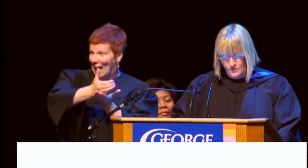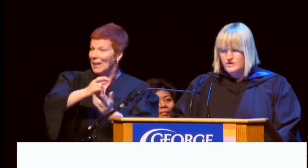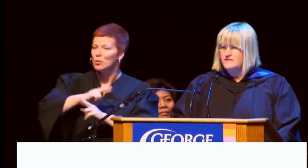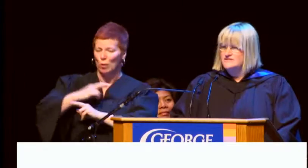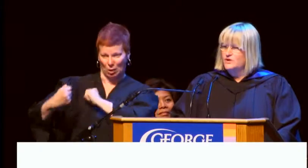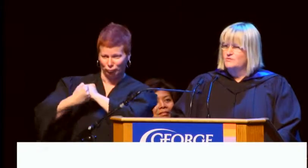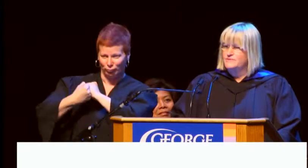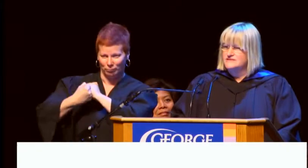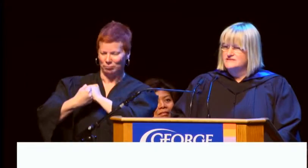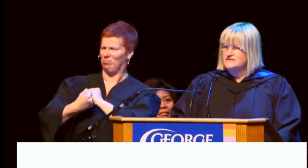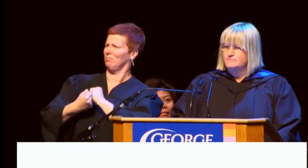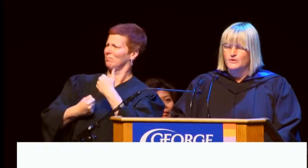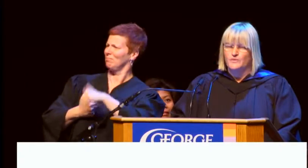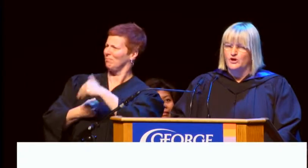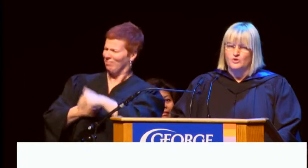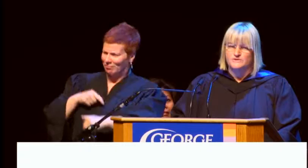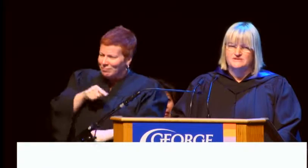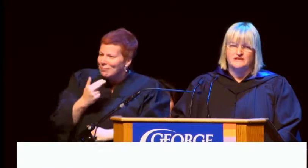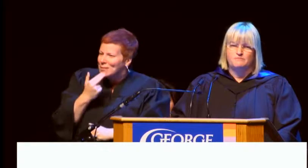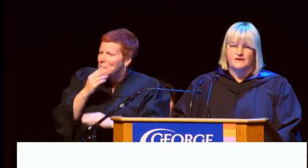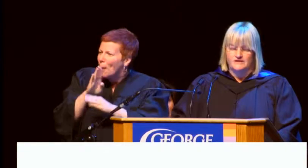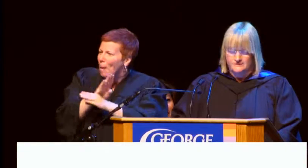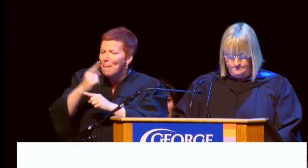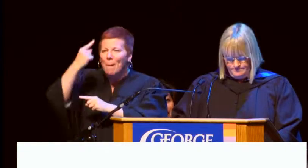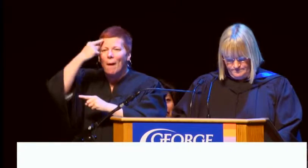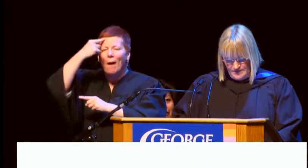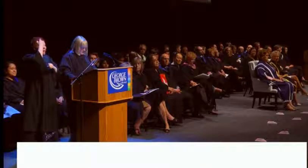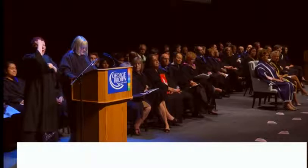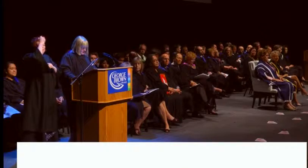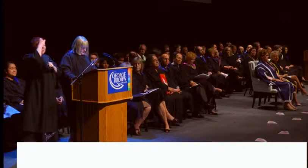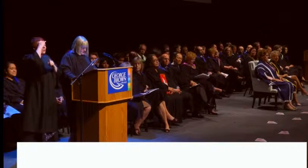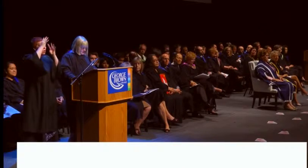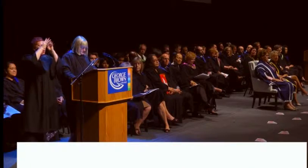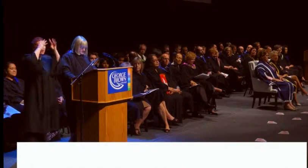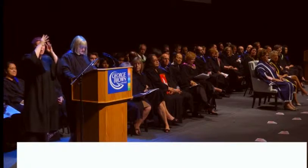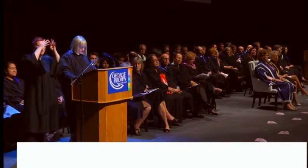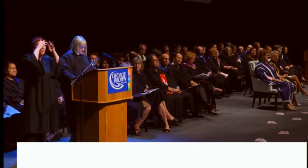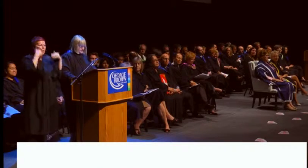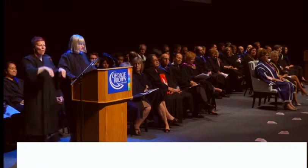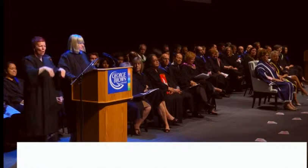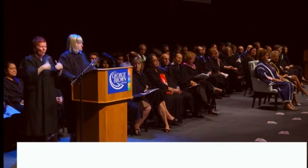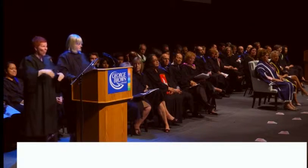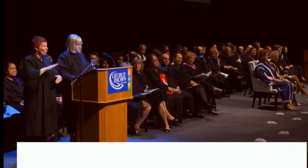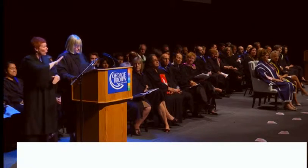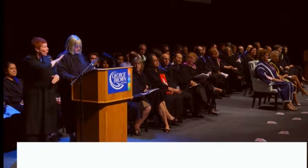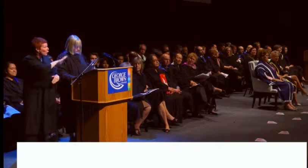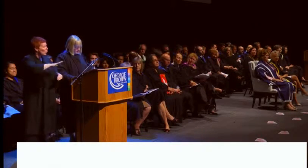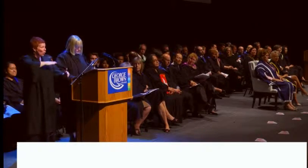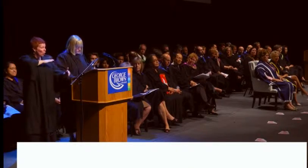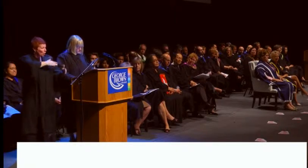WE ARE A SMALL BUSINESS BUT WE ALWAYS THINK BIG. YOUR CULINARY SKILLS CAN TAKE YOU AROUND THE WORLD TO SOME